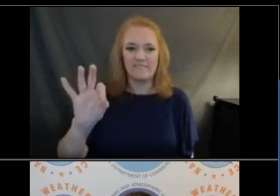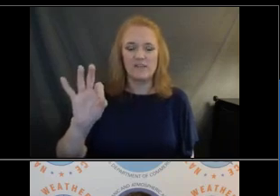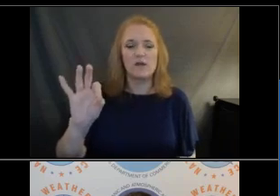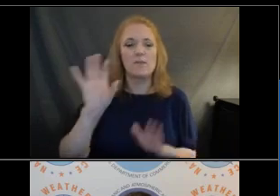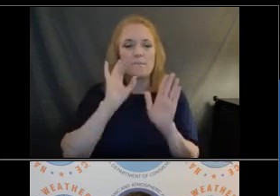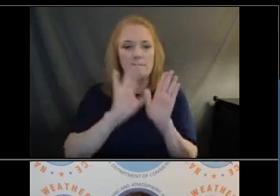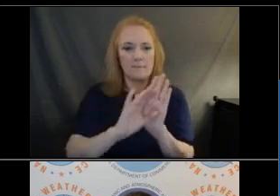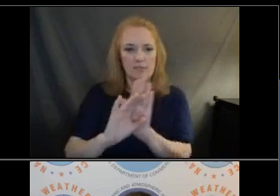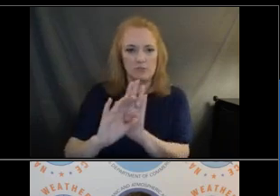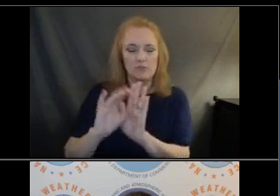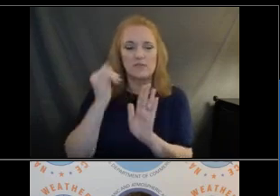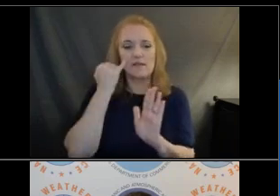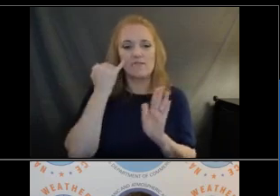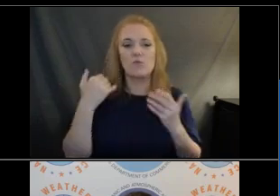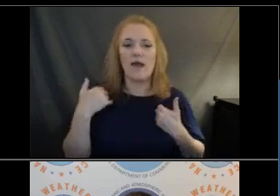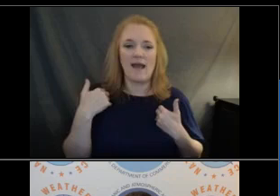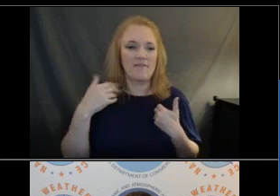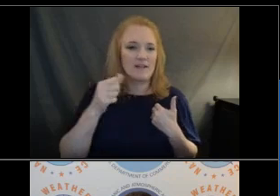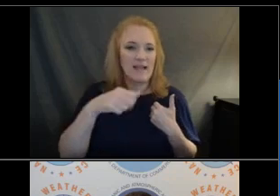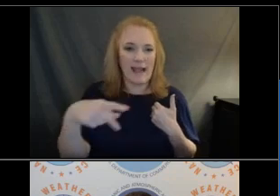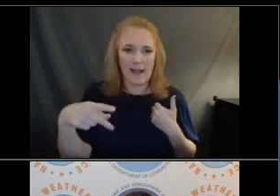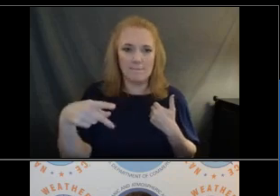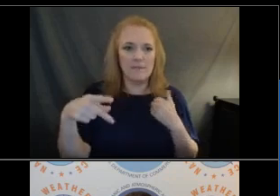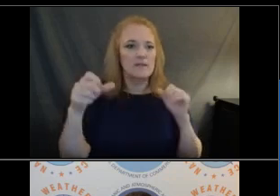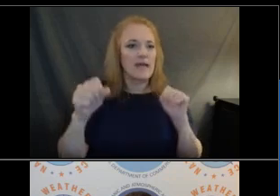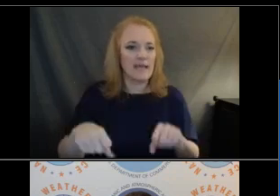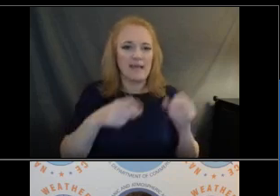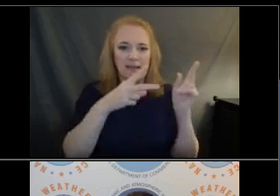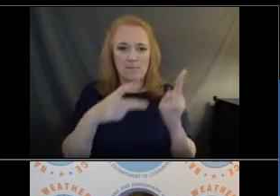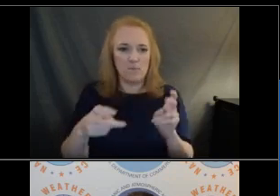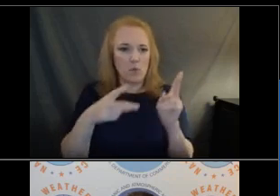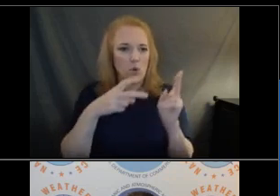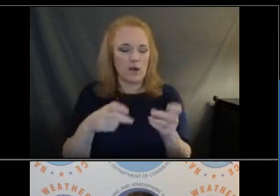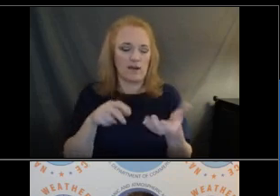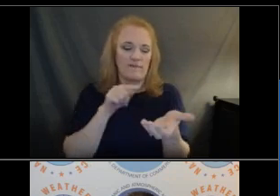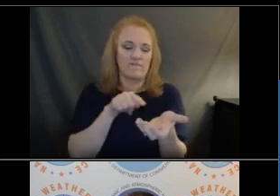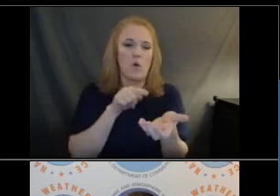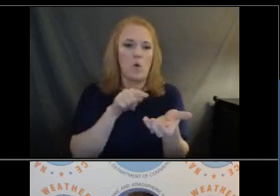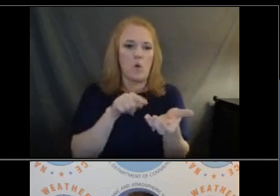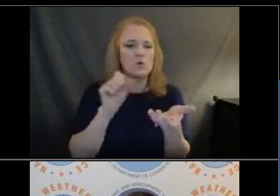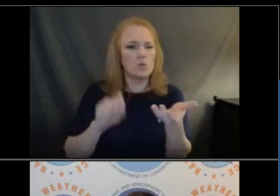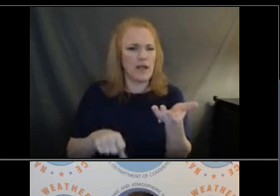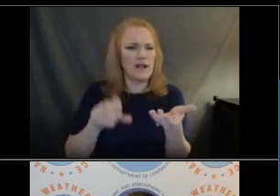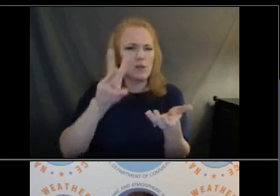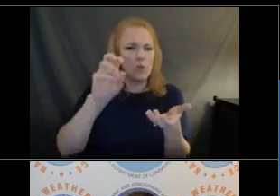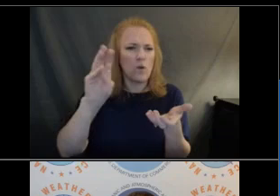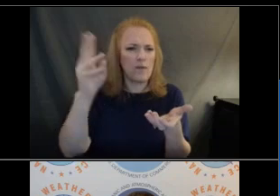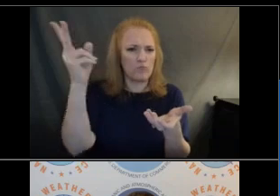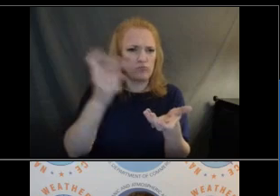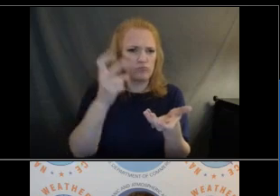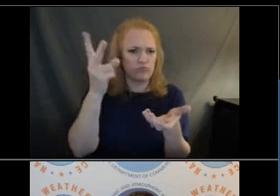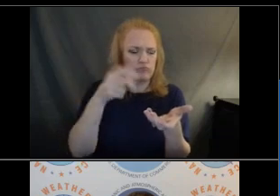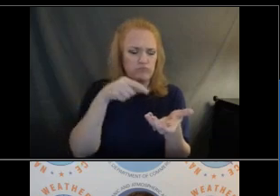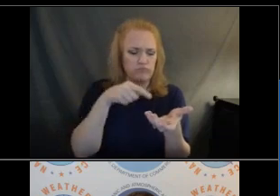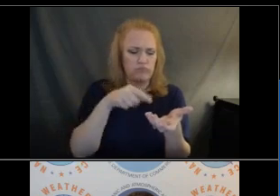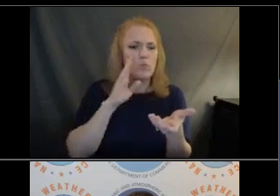you have applications that can import that, you can get that straight from the website every day.